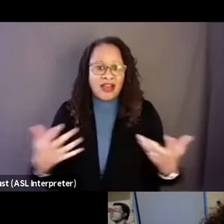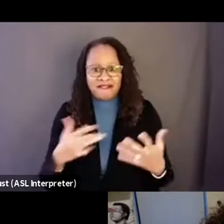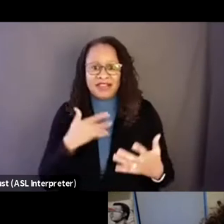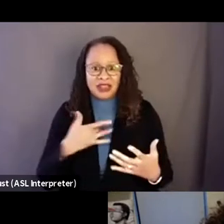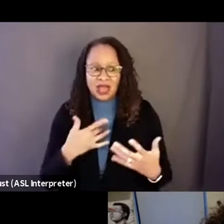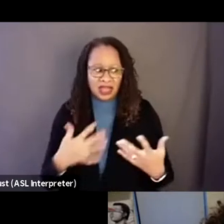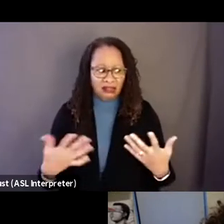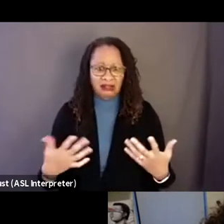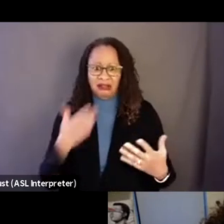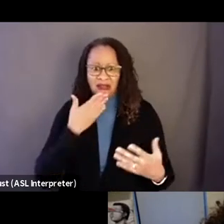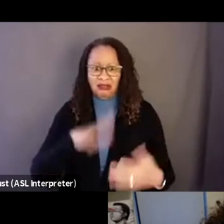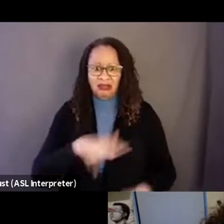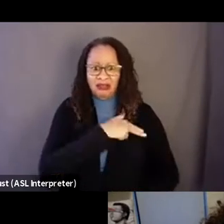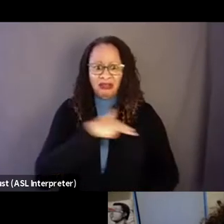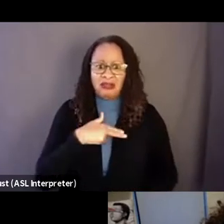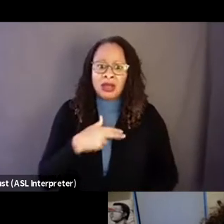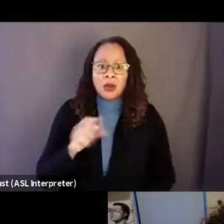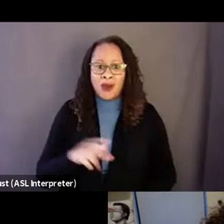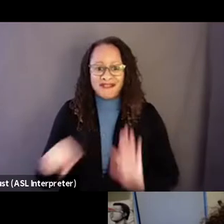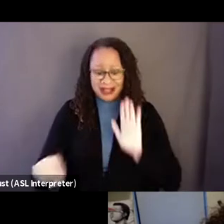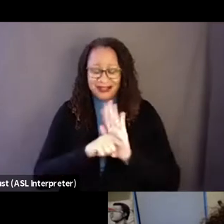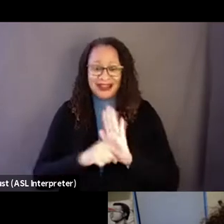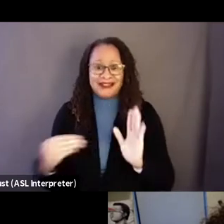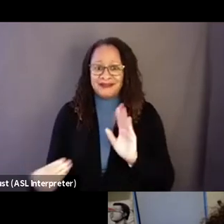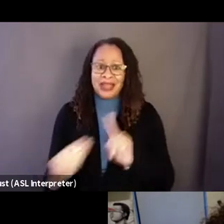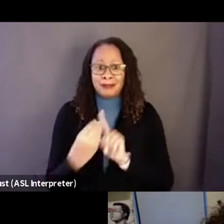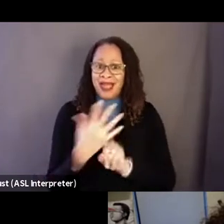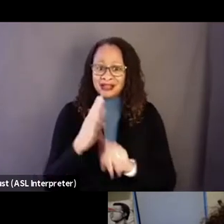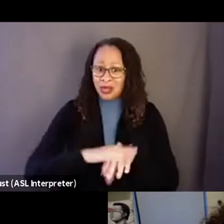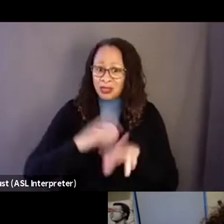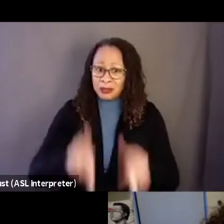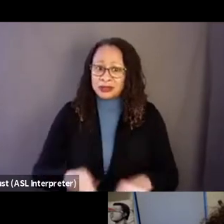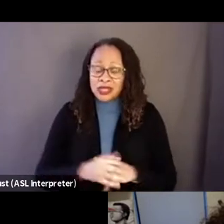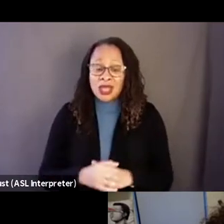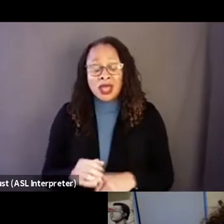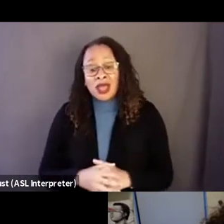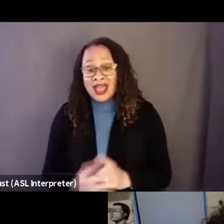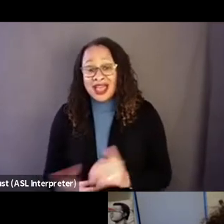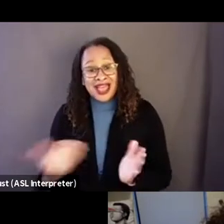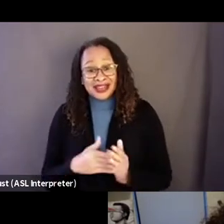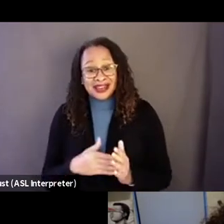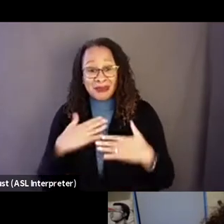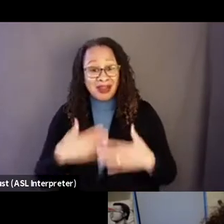and have a negative impact on them. And in terms of providers, again, helping us.